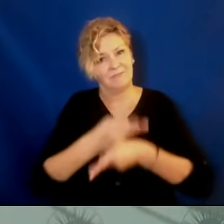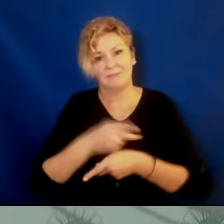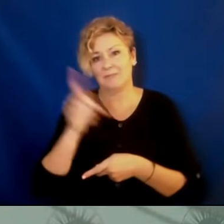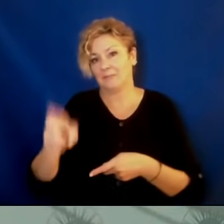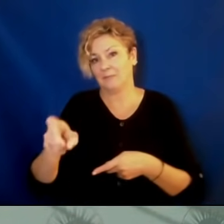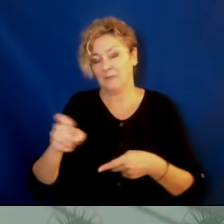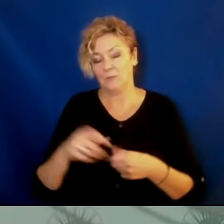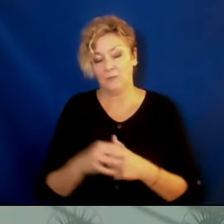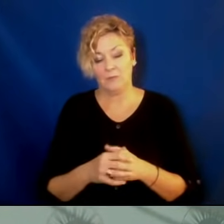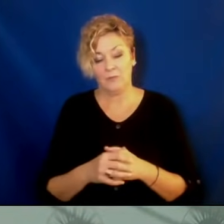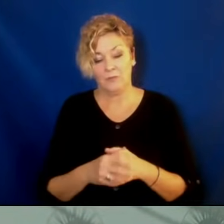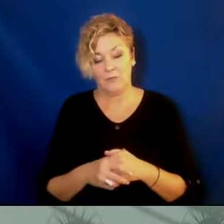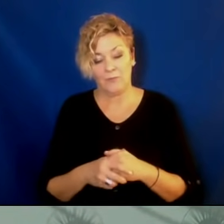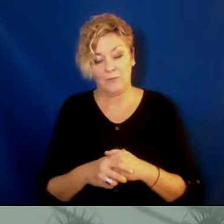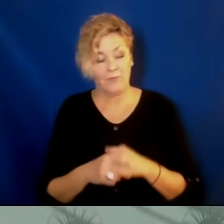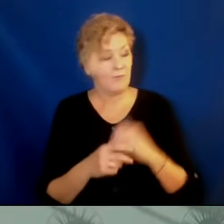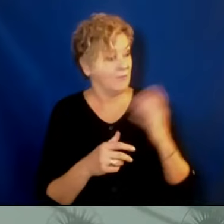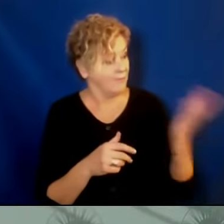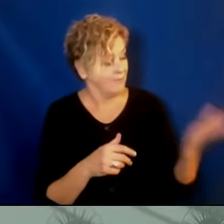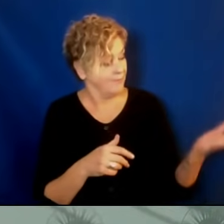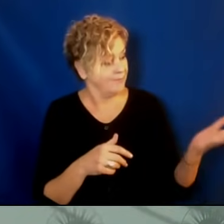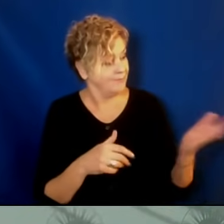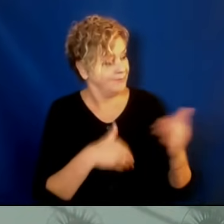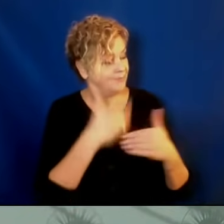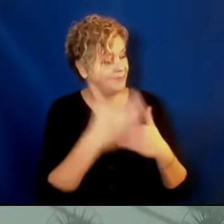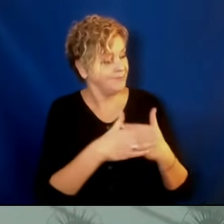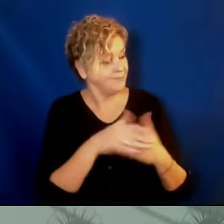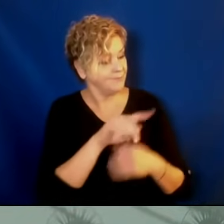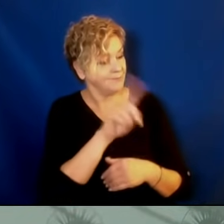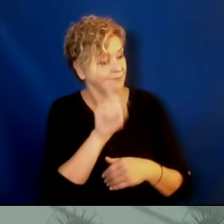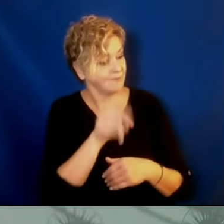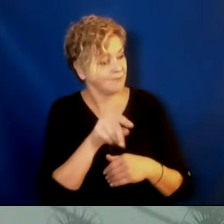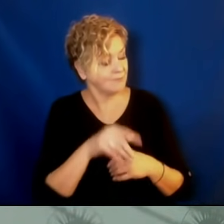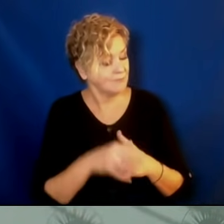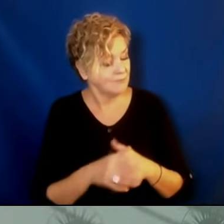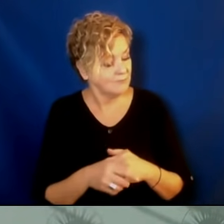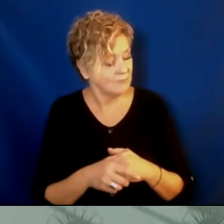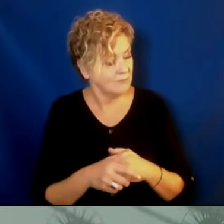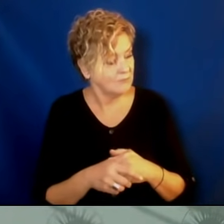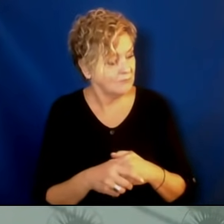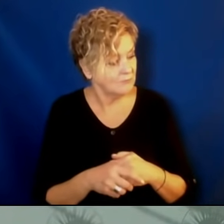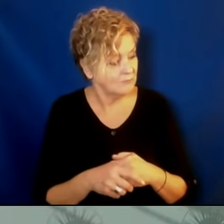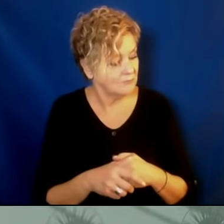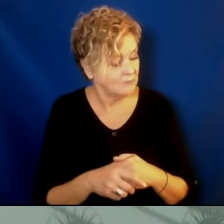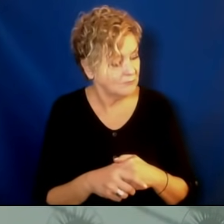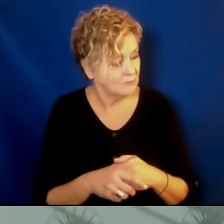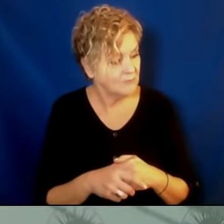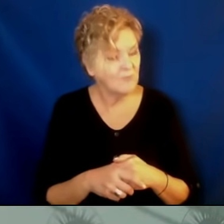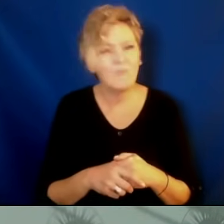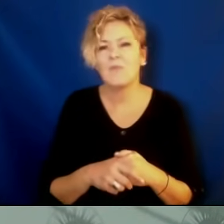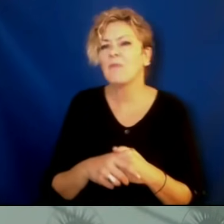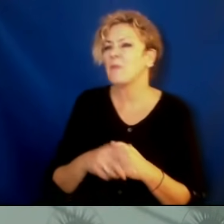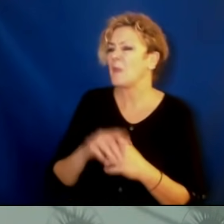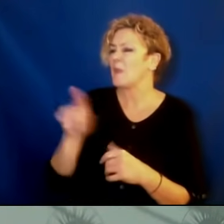to the people who live in the home, this is one way and we see this from the evidence that public